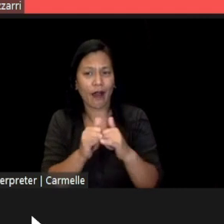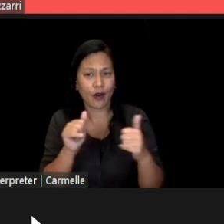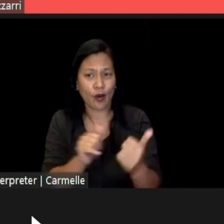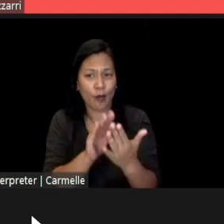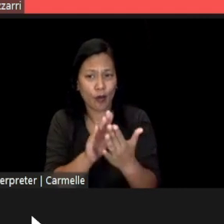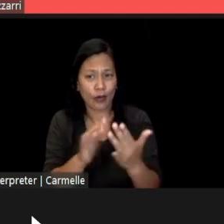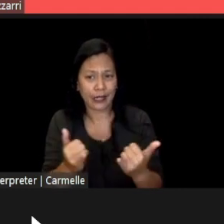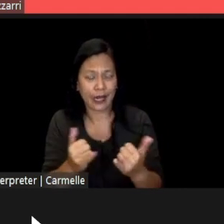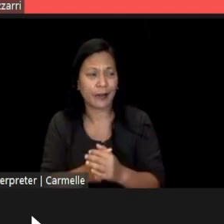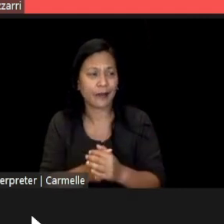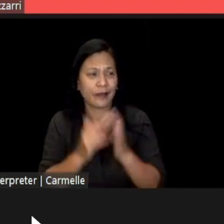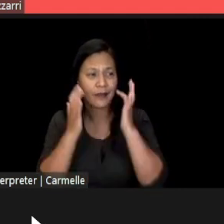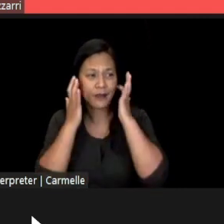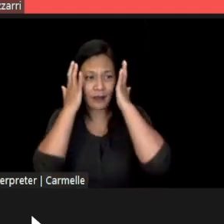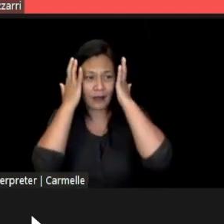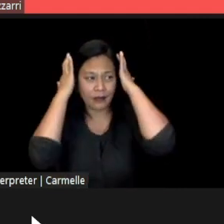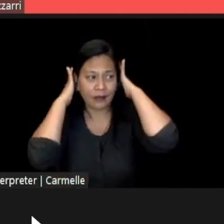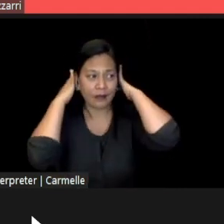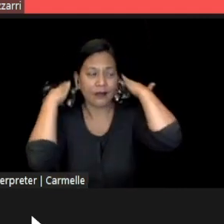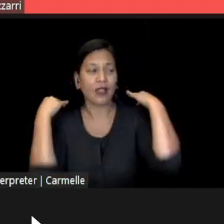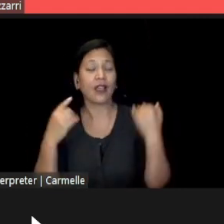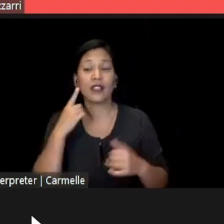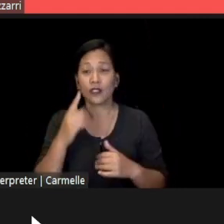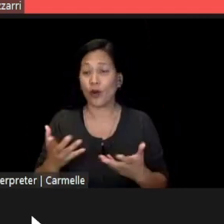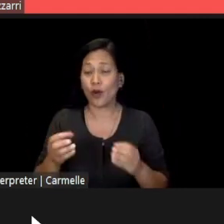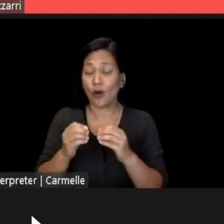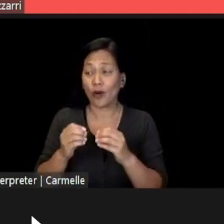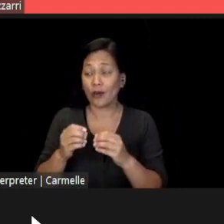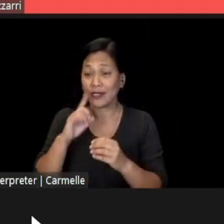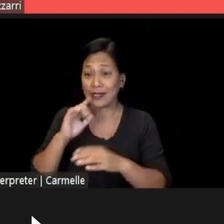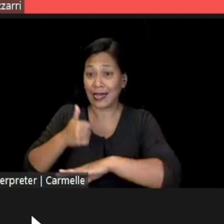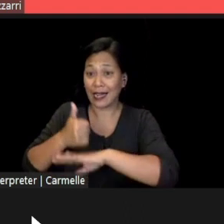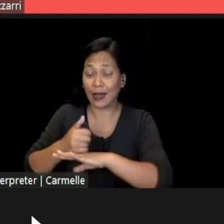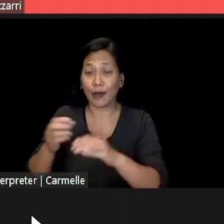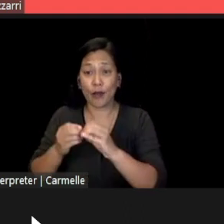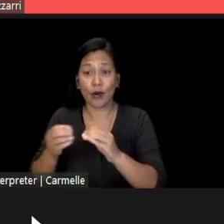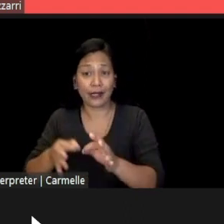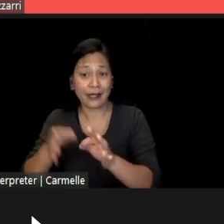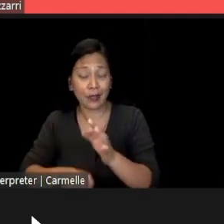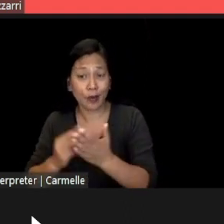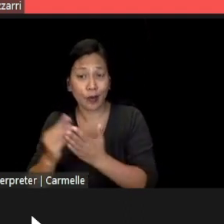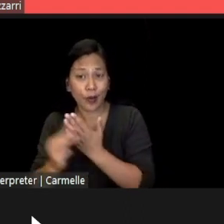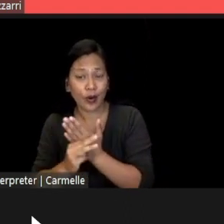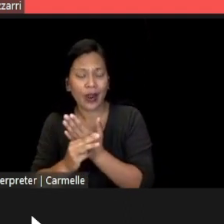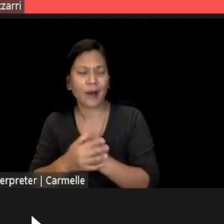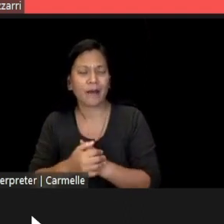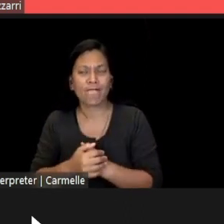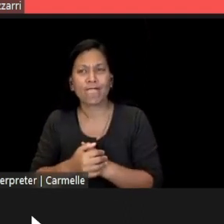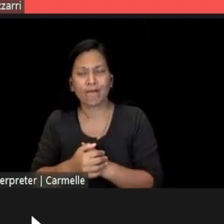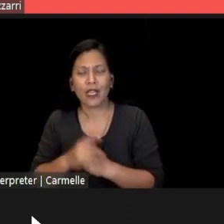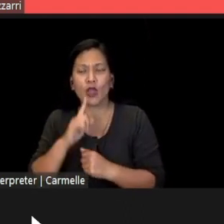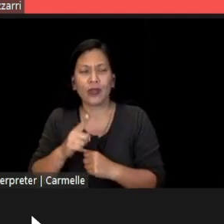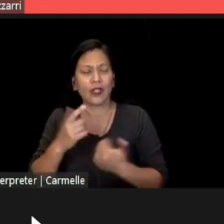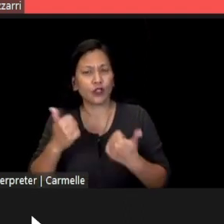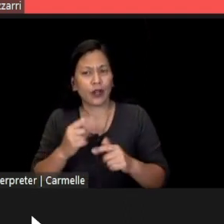In terms of simplification versus, you know, all the constituents and clients that we serve, this is really tricky.